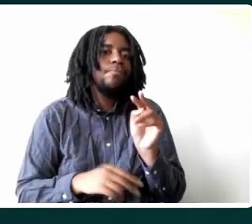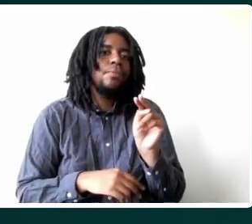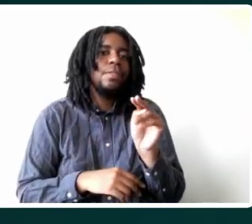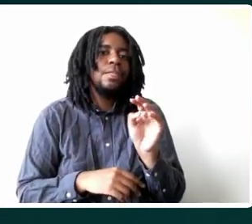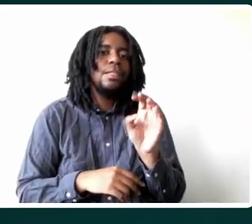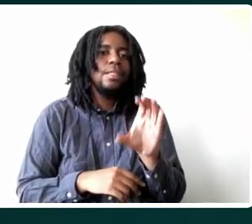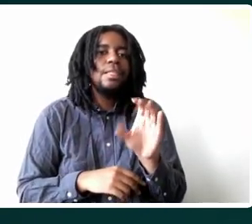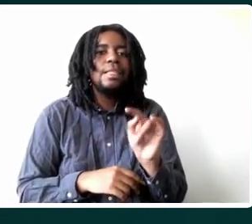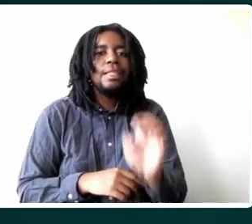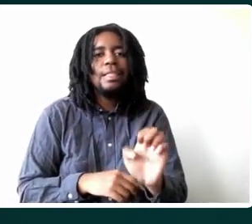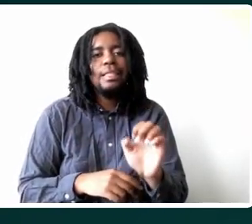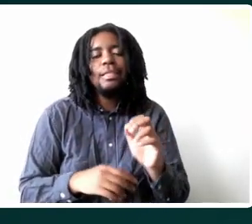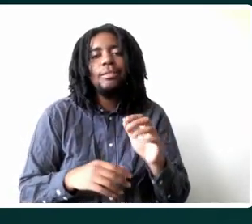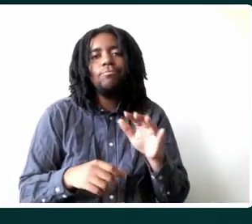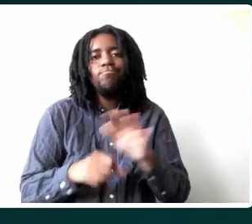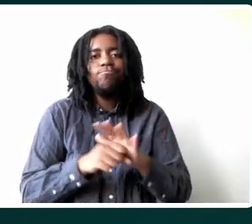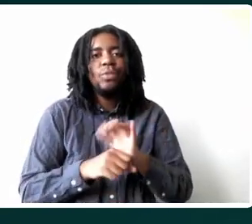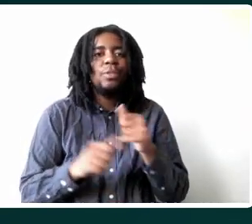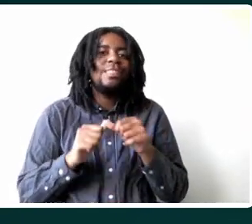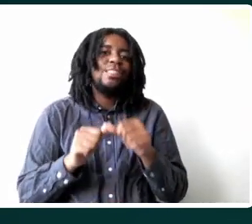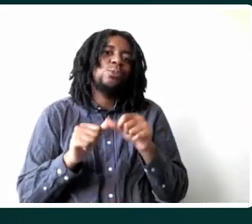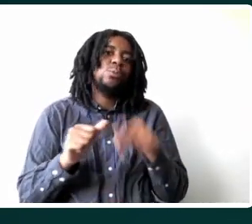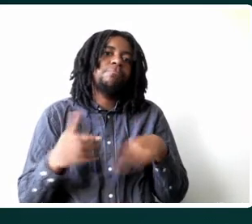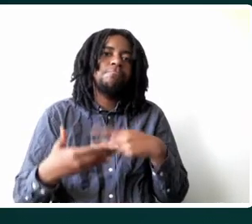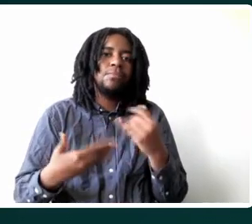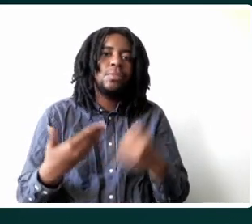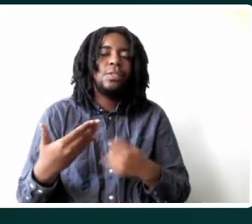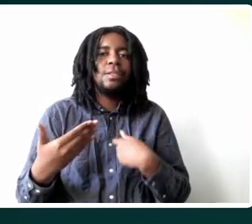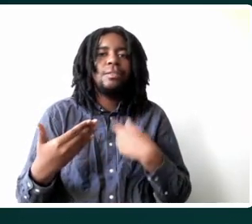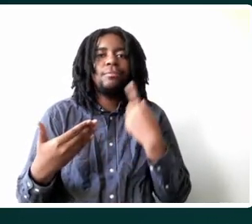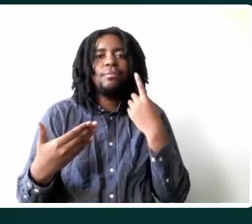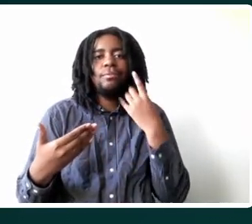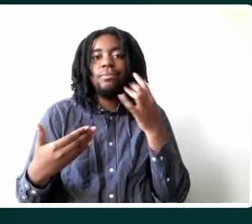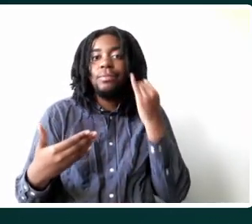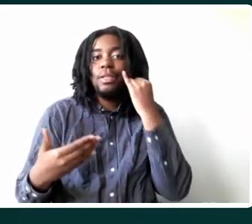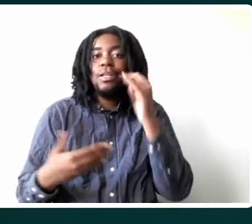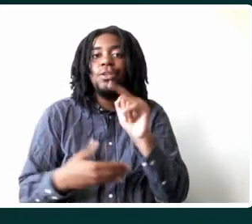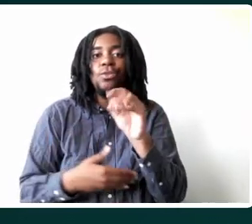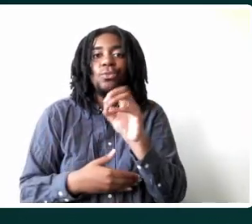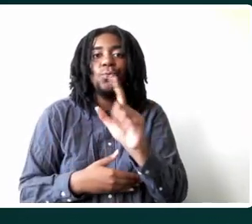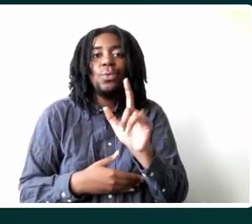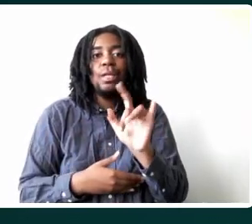project. And the idea of a toolkit is a great idea that someone asked about. So, there's several ways